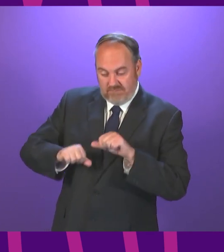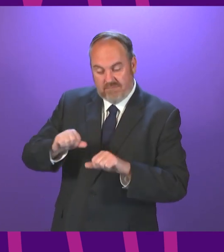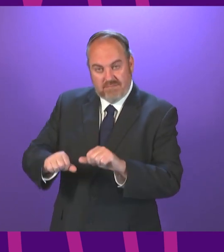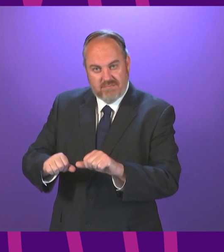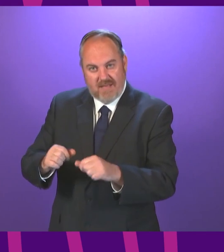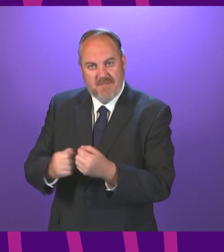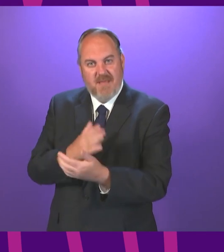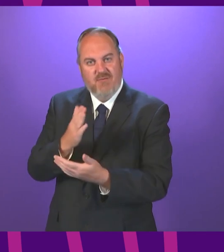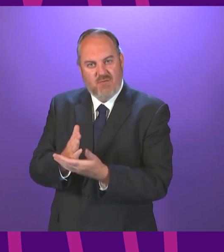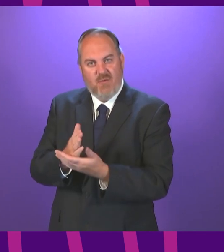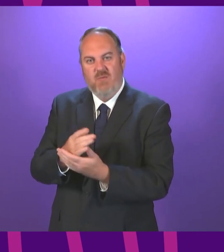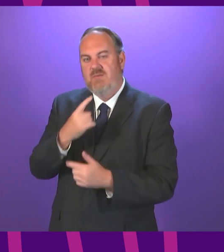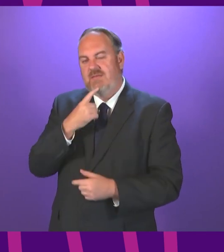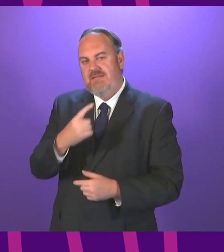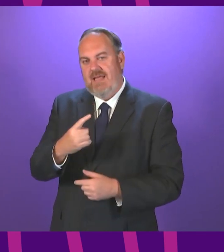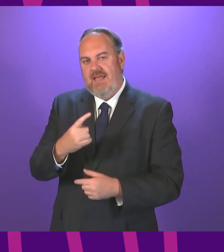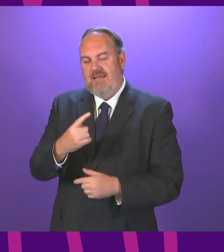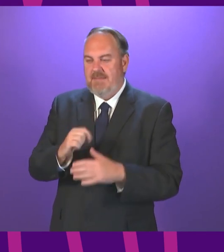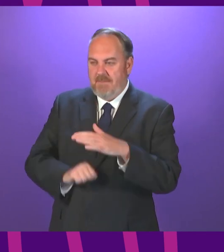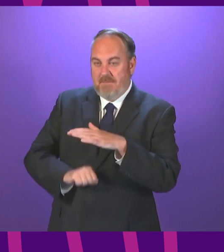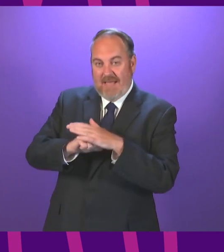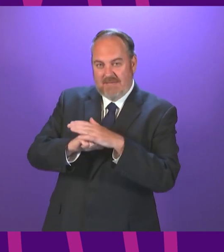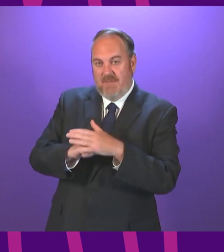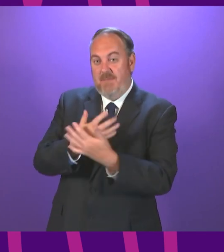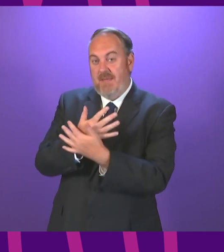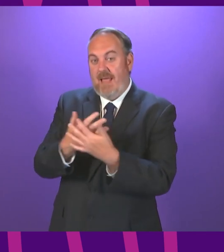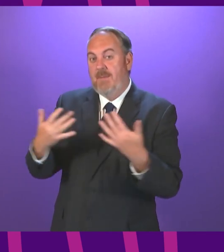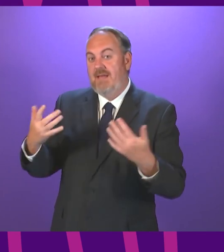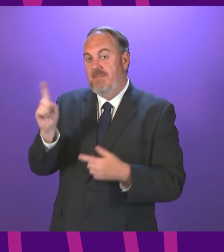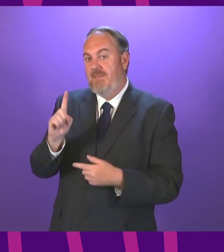keep in place a limit on the size of outdoor group gatherings. As I indicated earlier,